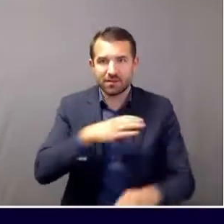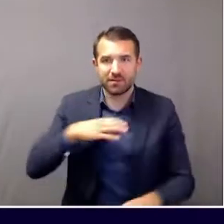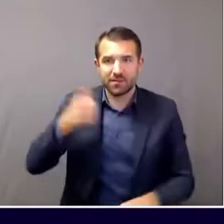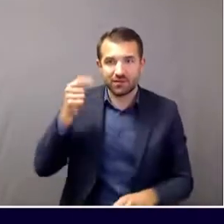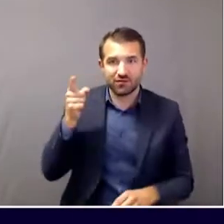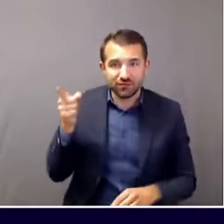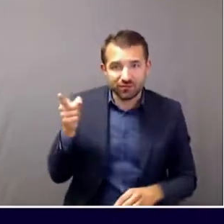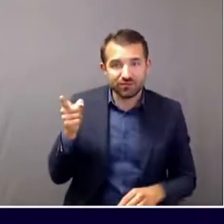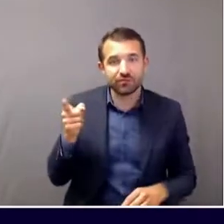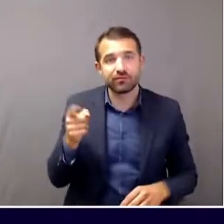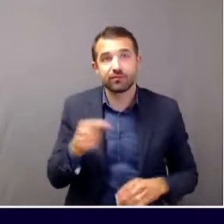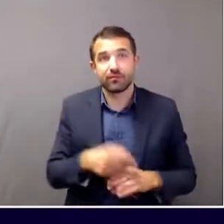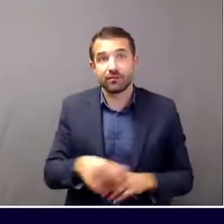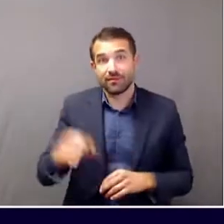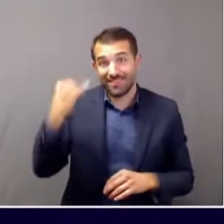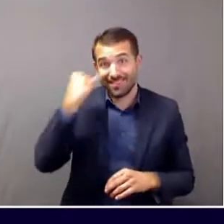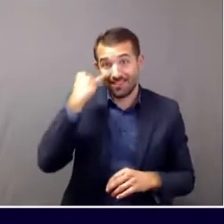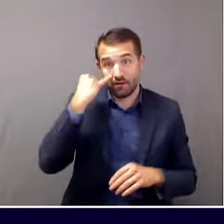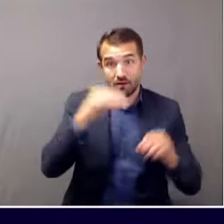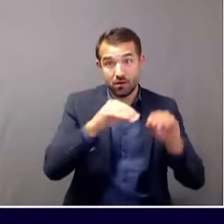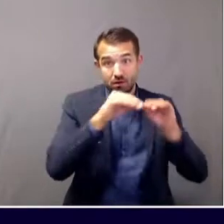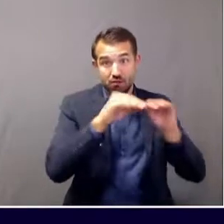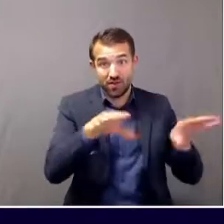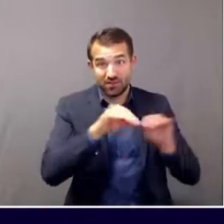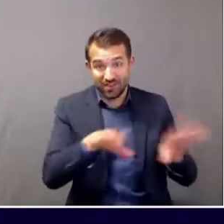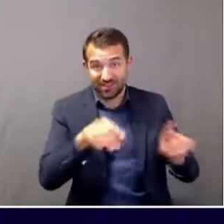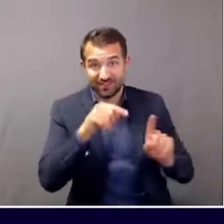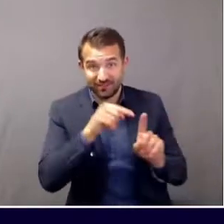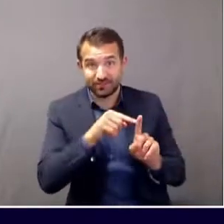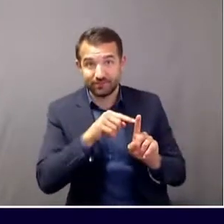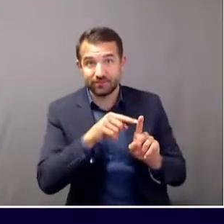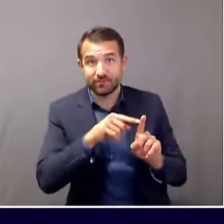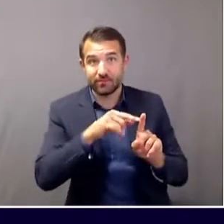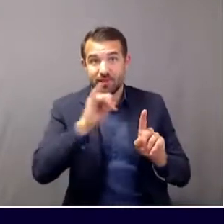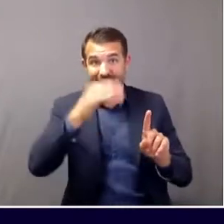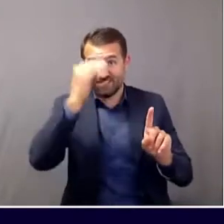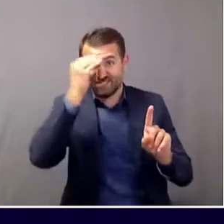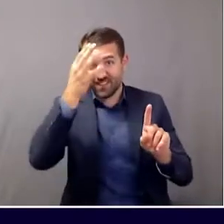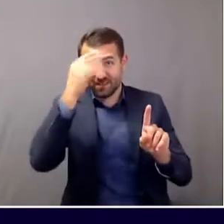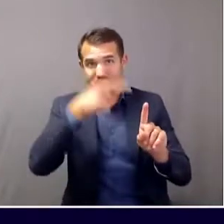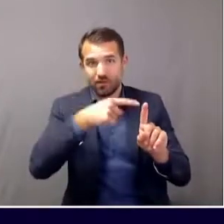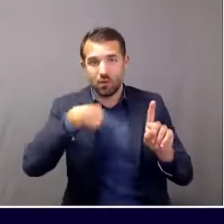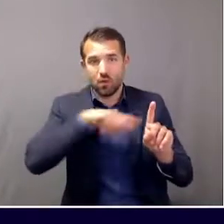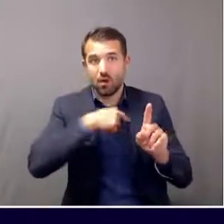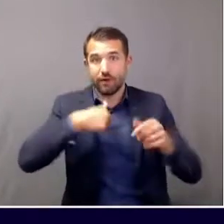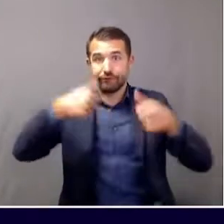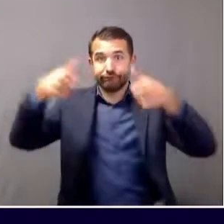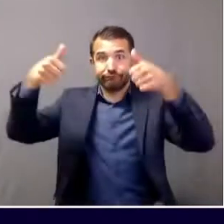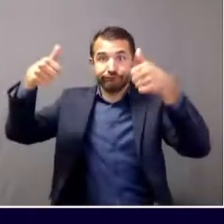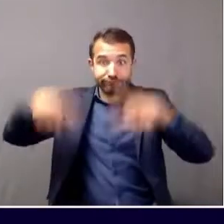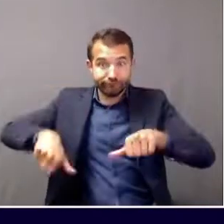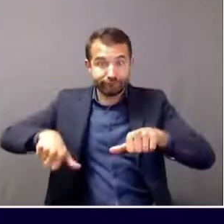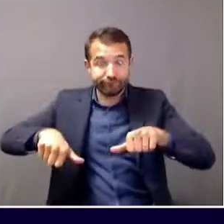that we have and that we post on